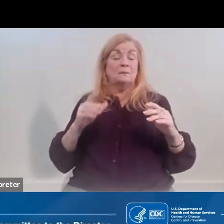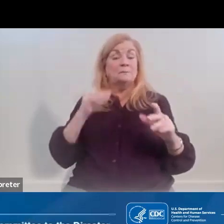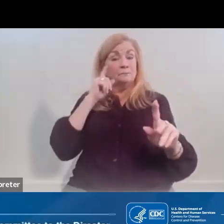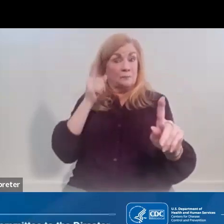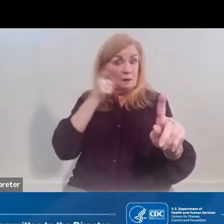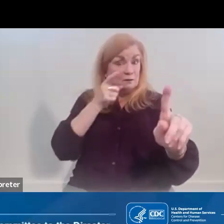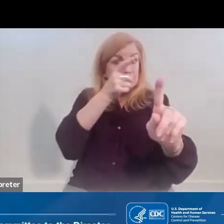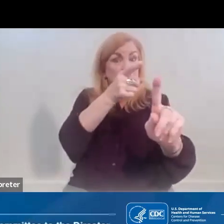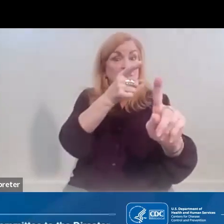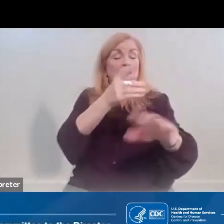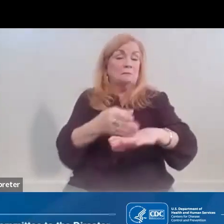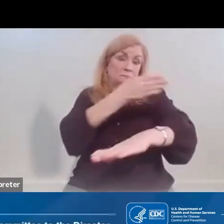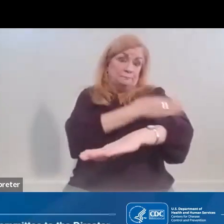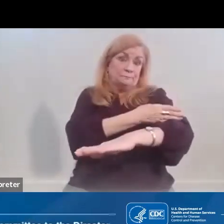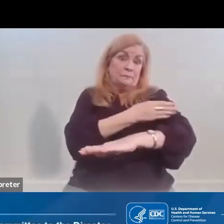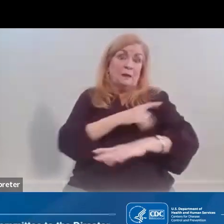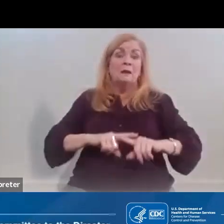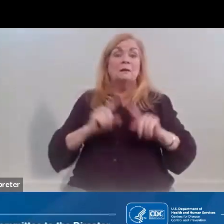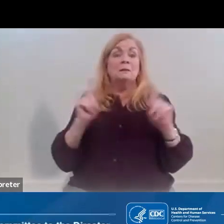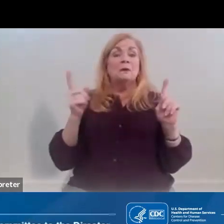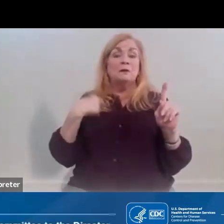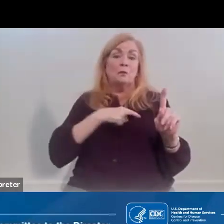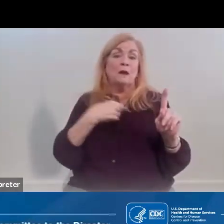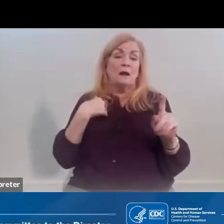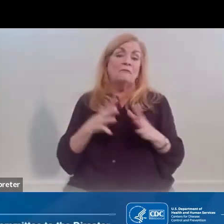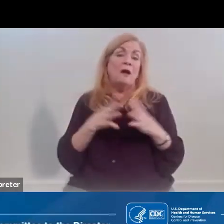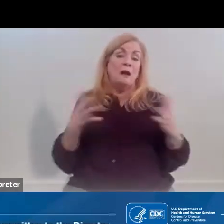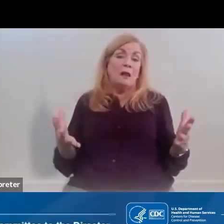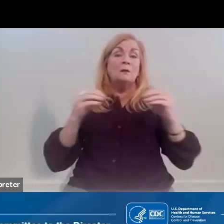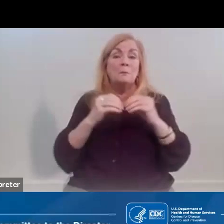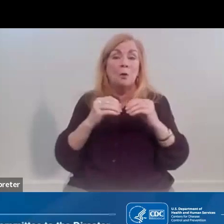But we have lots more, lots more work to do.